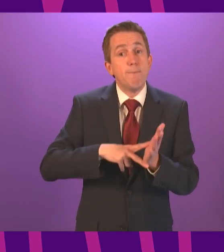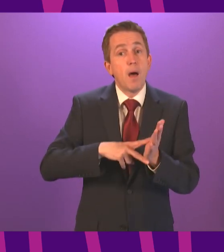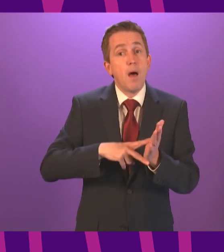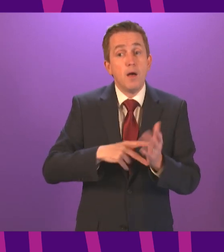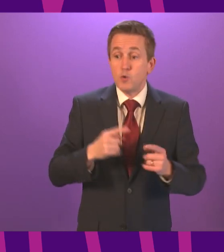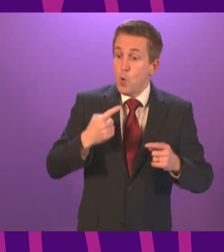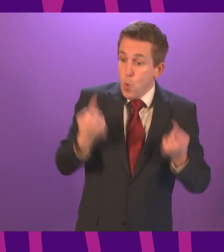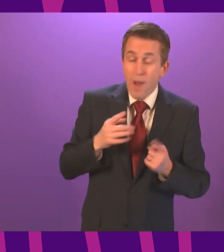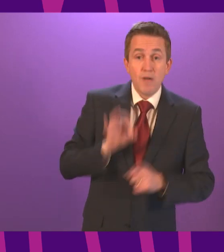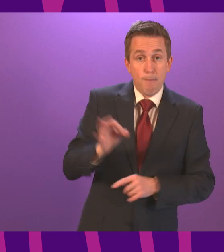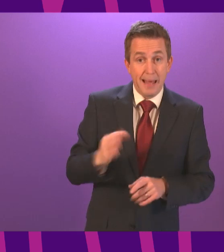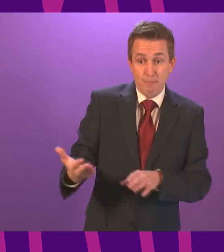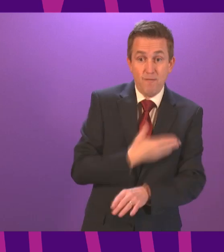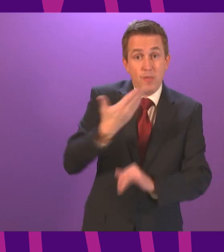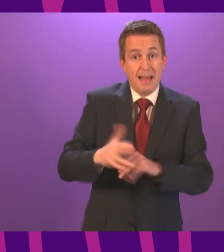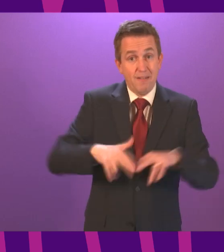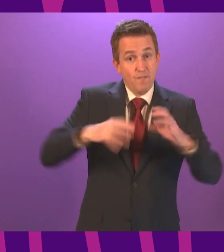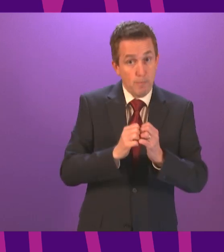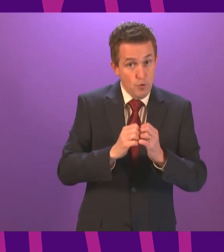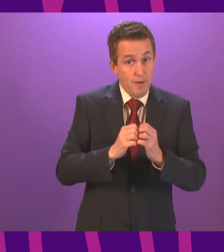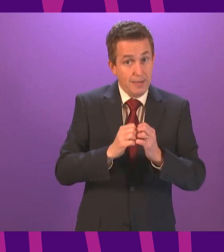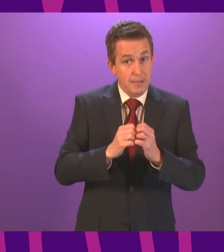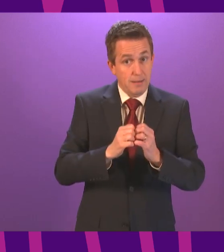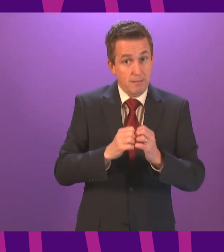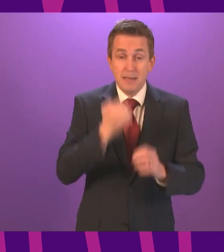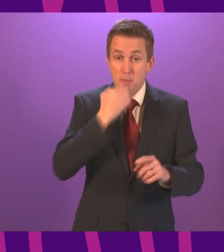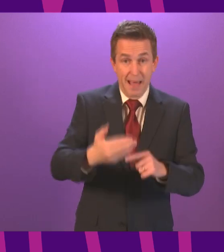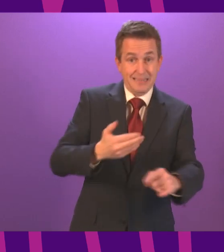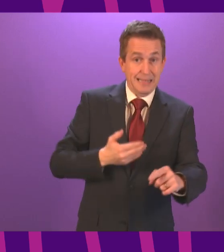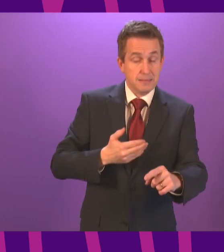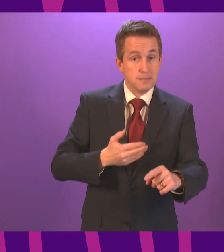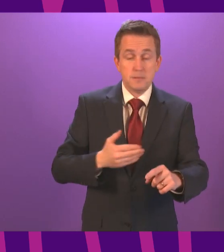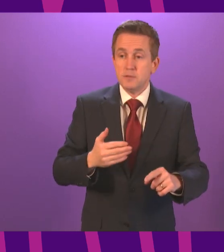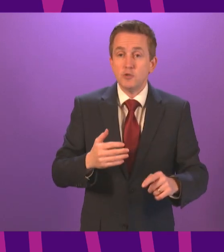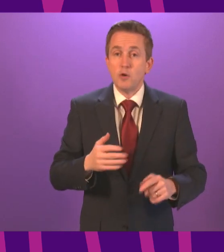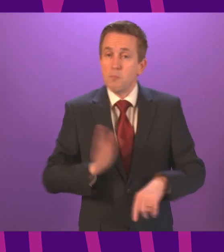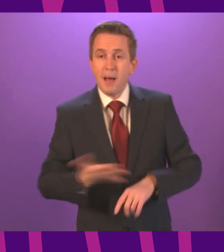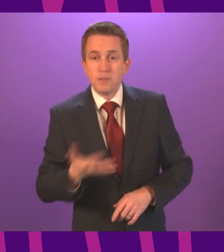when the first payments will be made? That suggestion was put to the Cabinet Secretary